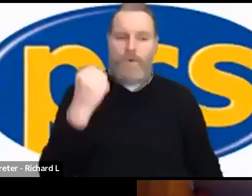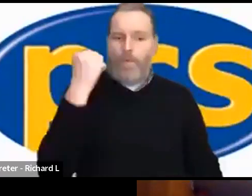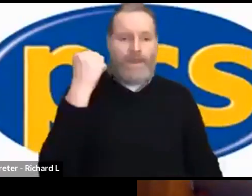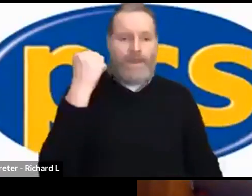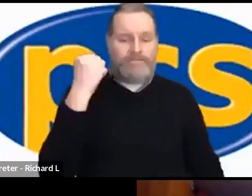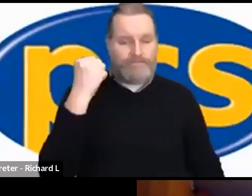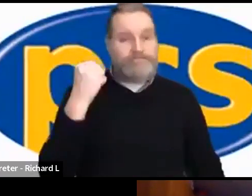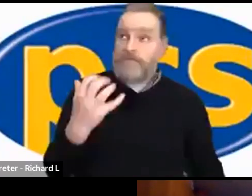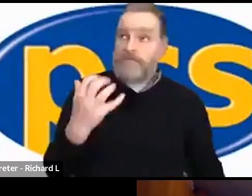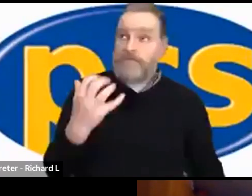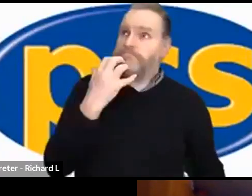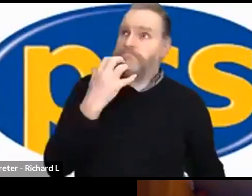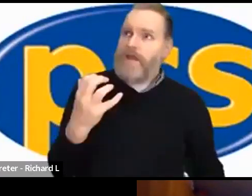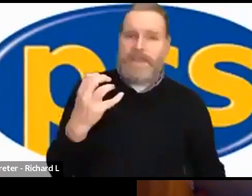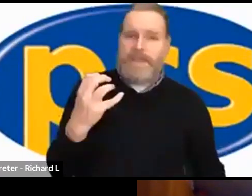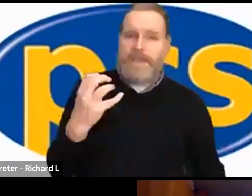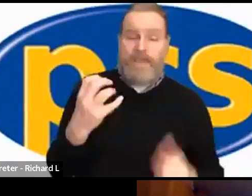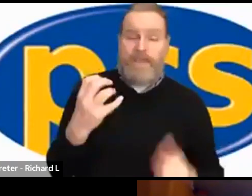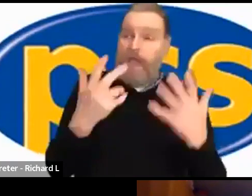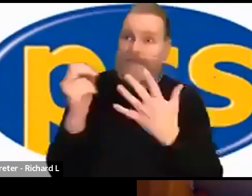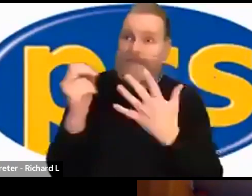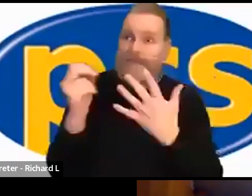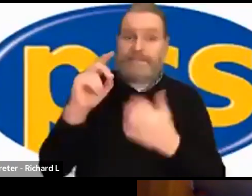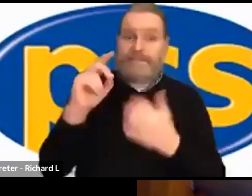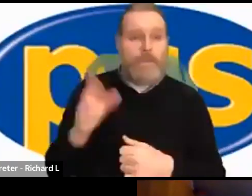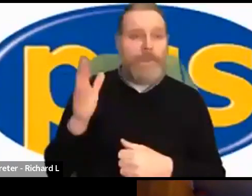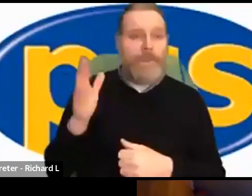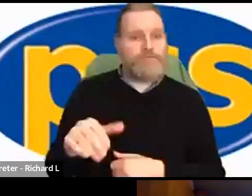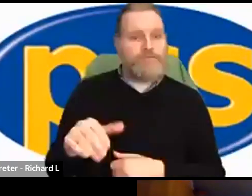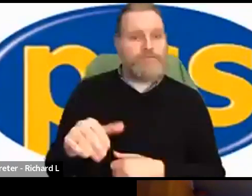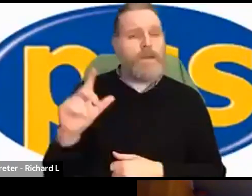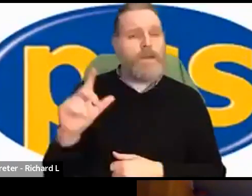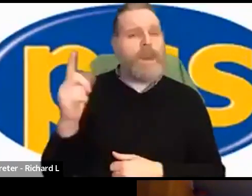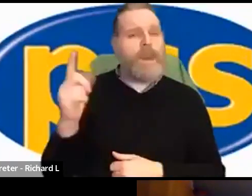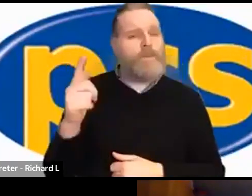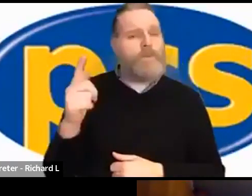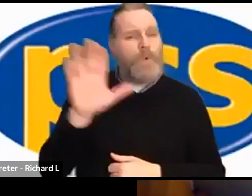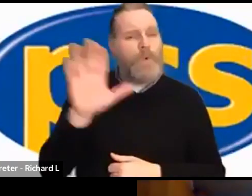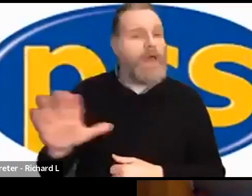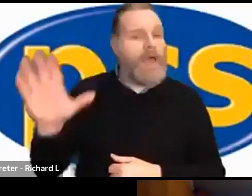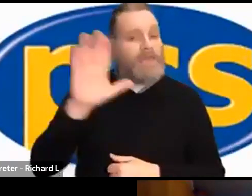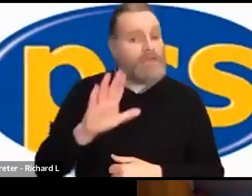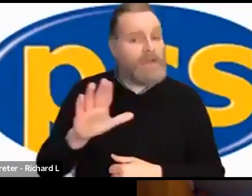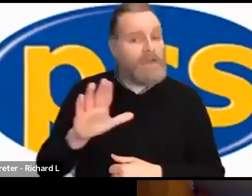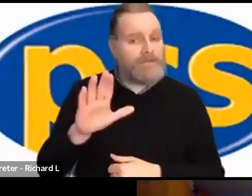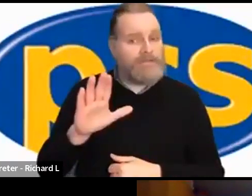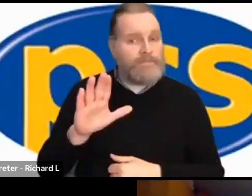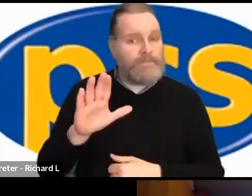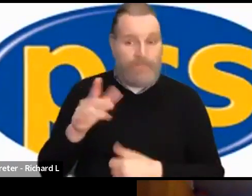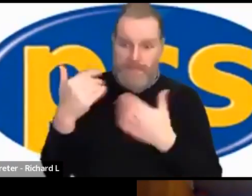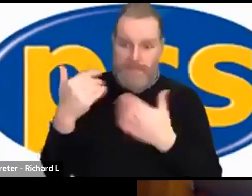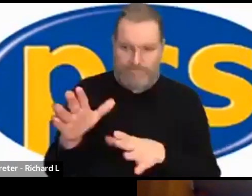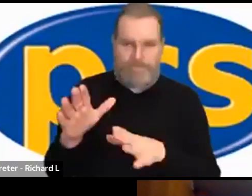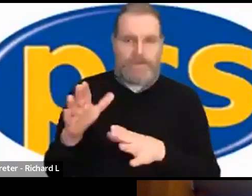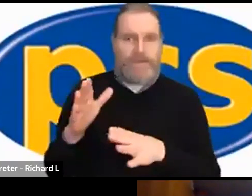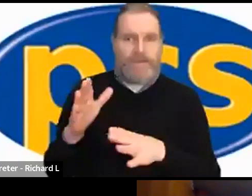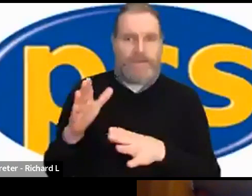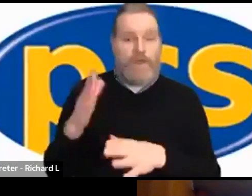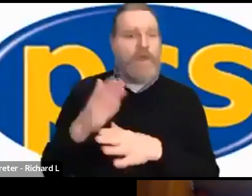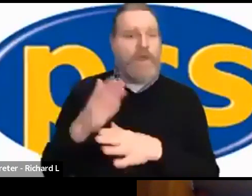peace to start with a real win for Pcs members very very brave Pcs very brave Pcs members, 80 of them in Merseyside in Liverpool. who have been working for Hindu